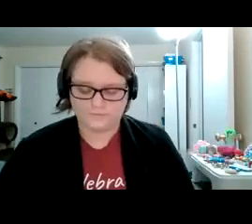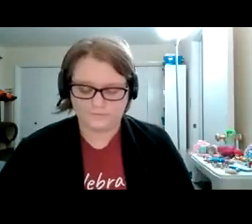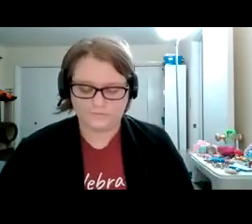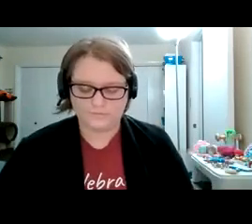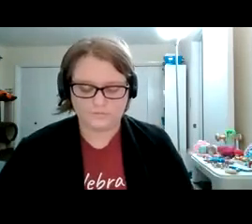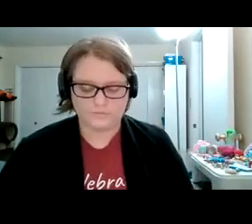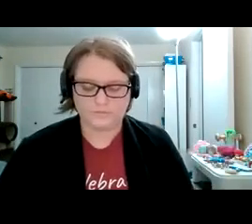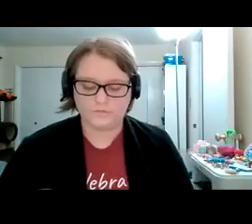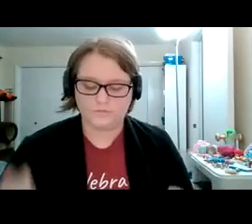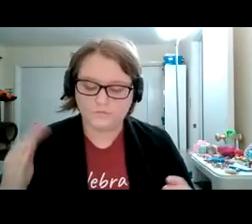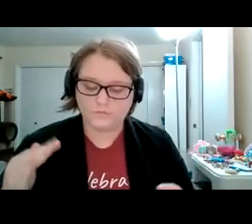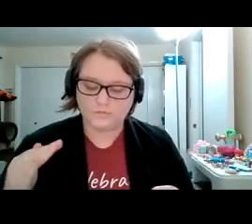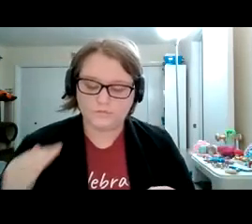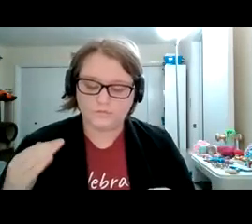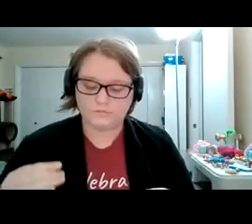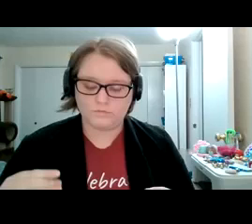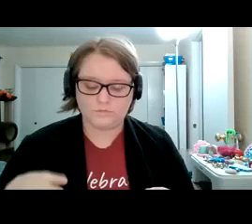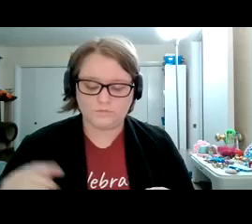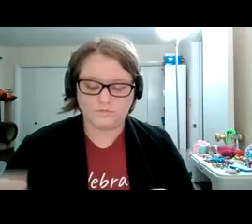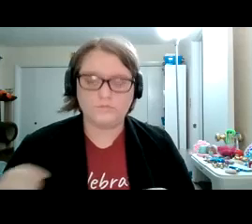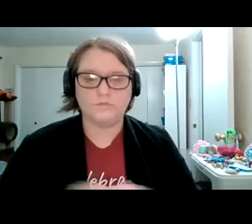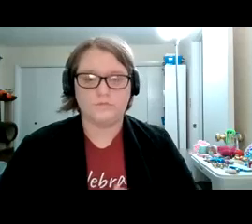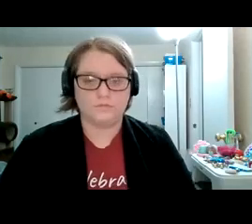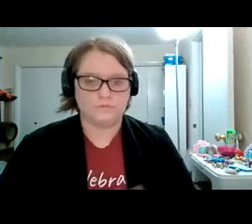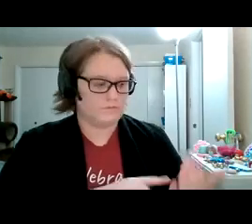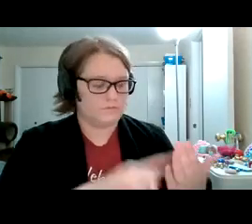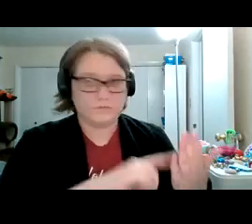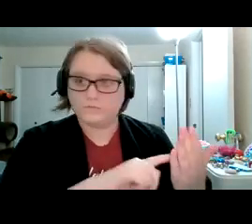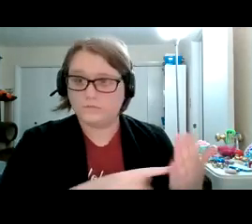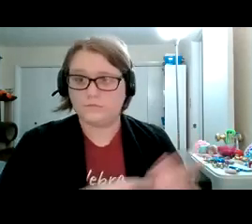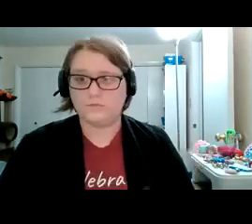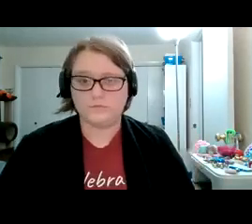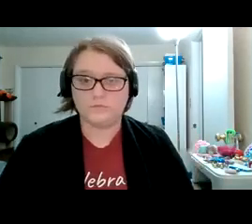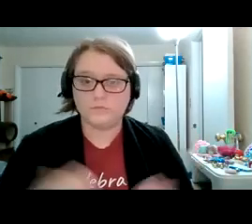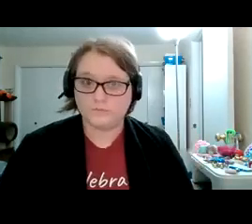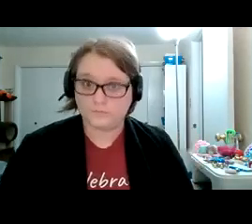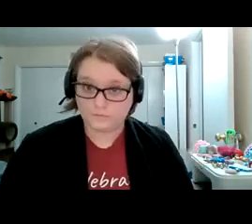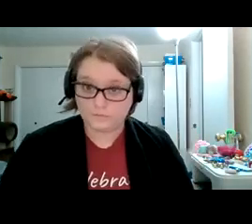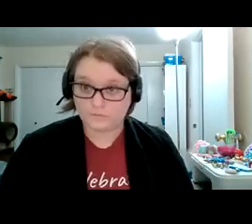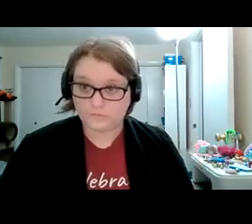is can make it harder to remember that each individual you interact with is a human being.